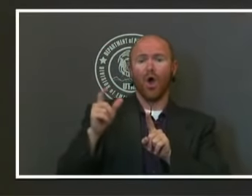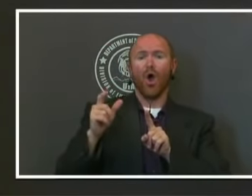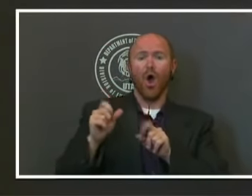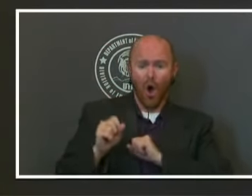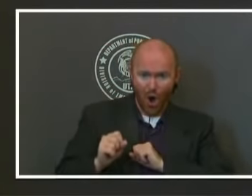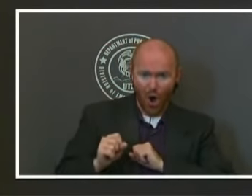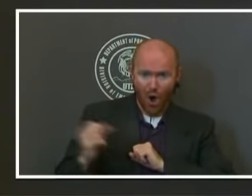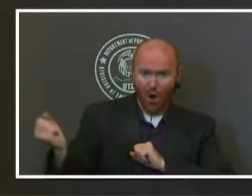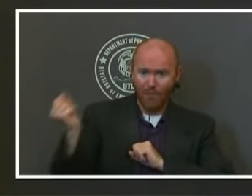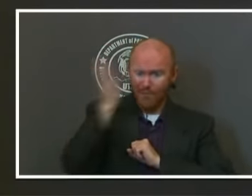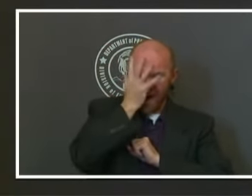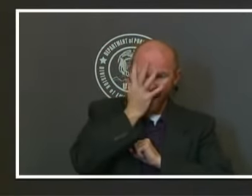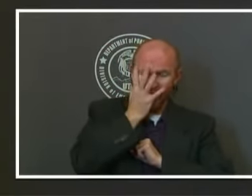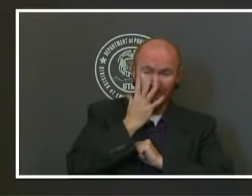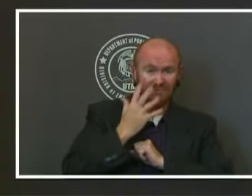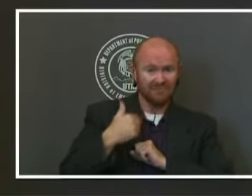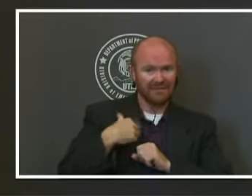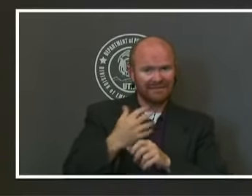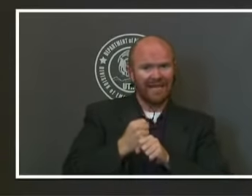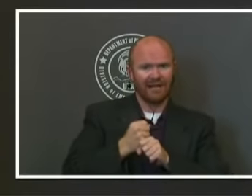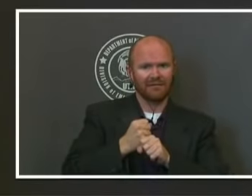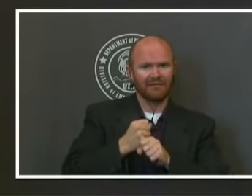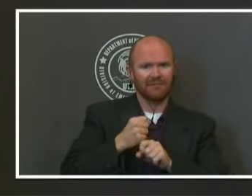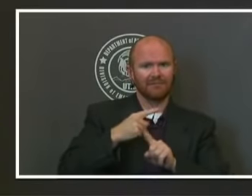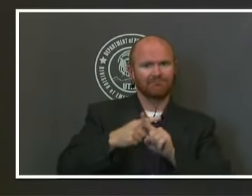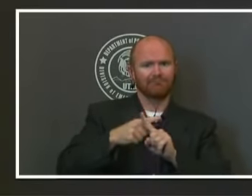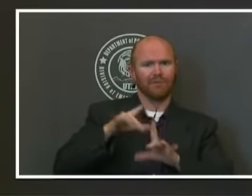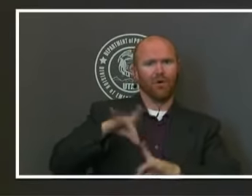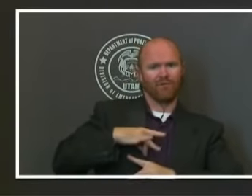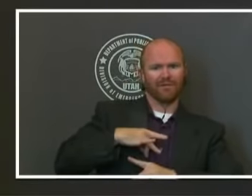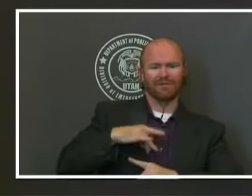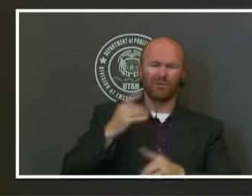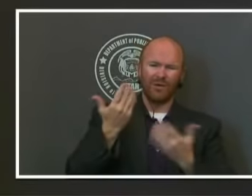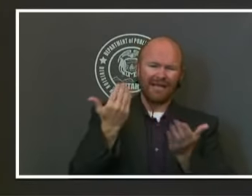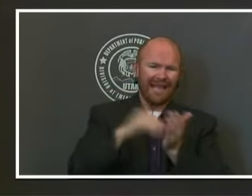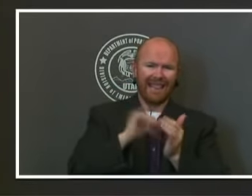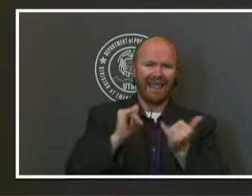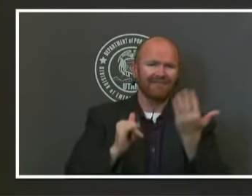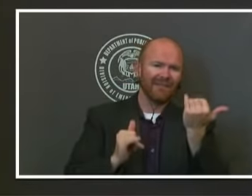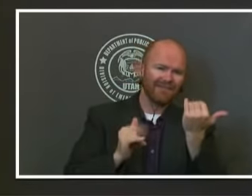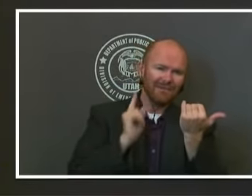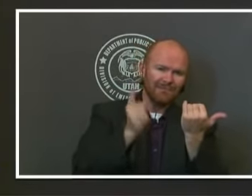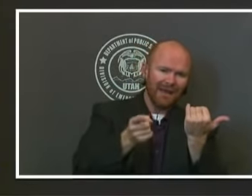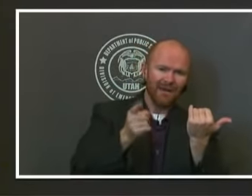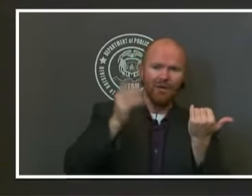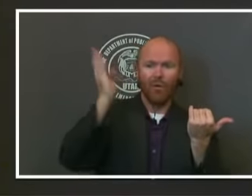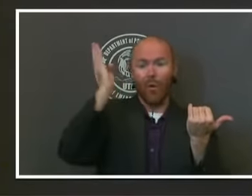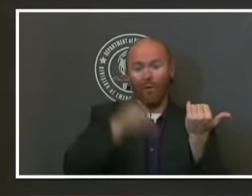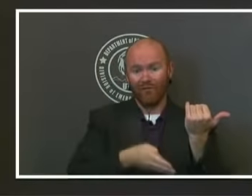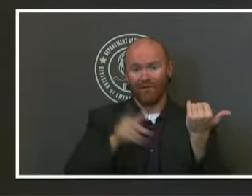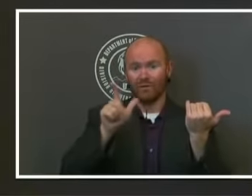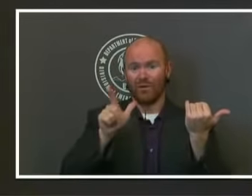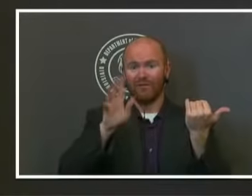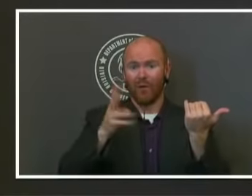get covered so the idea of putting a fifteen minute over a